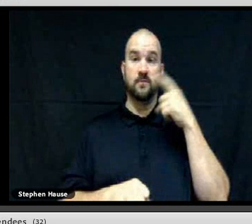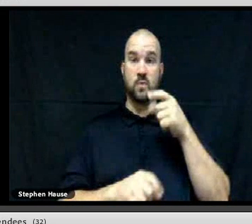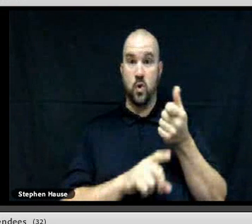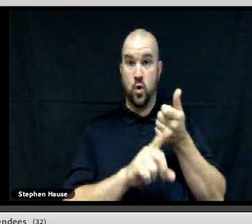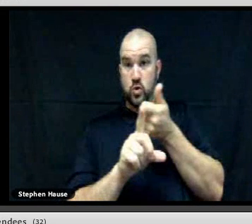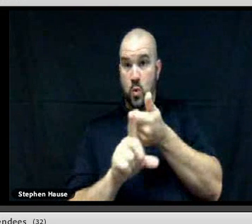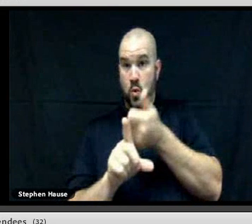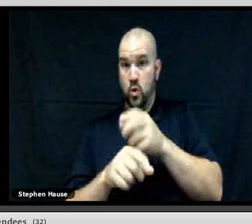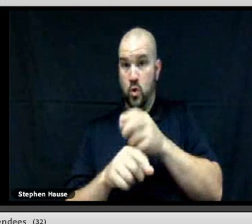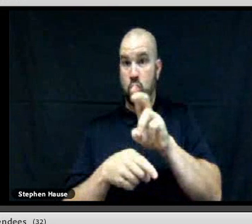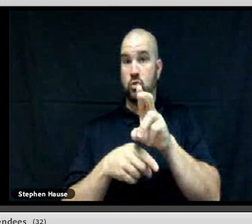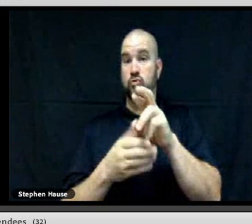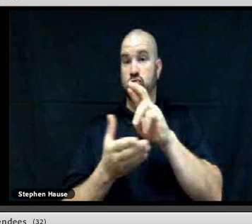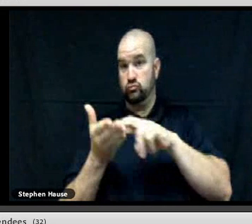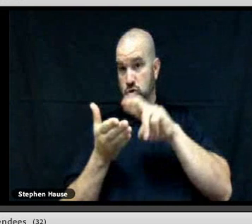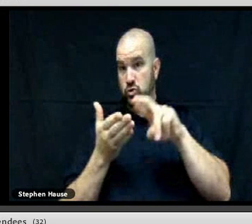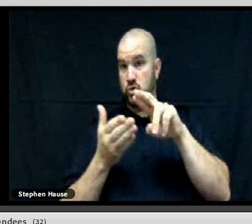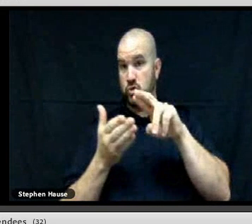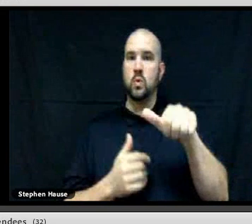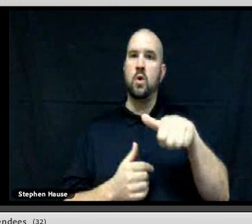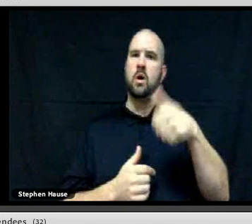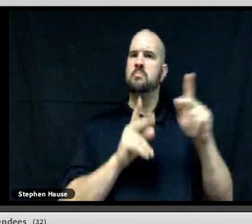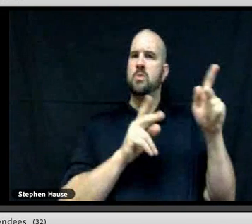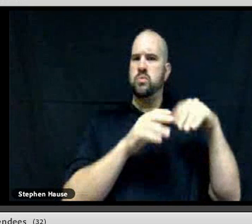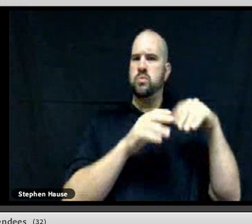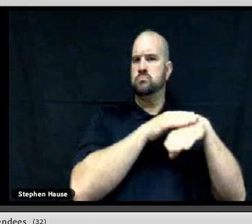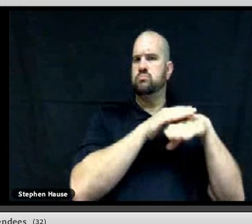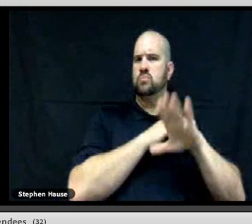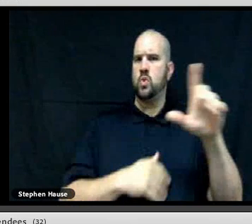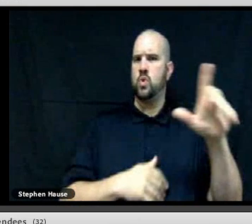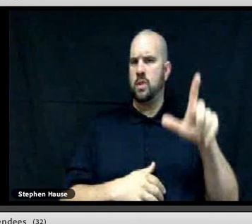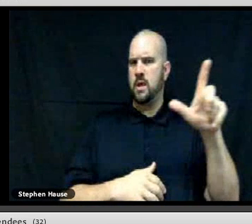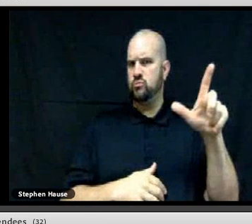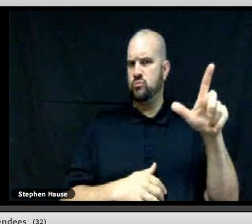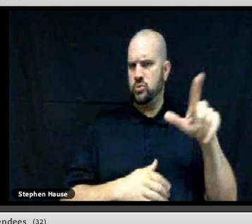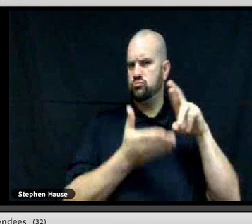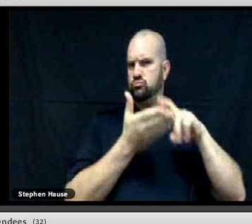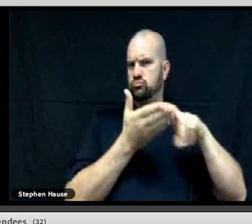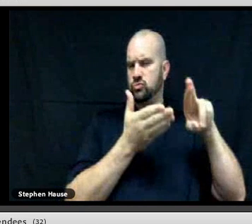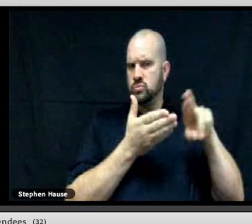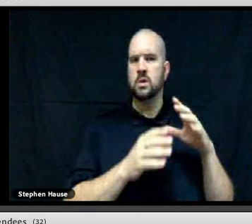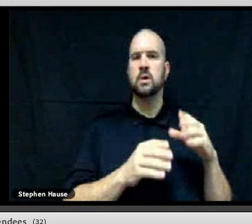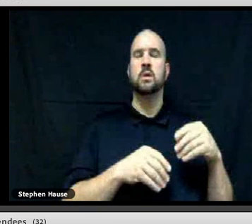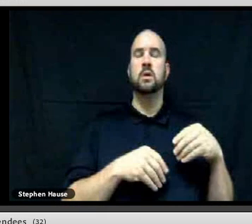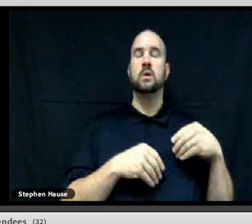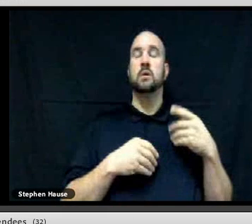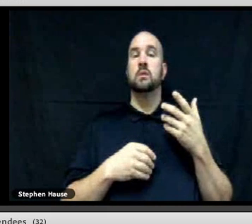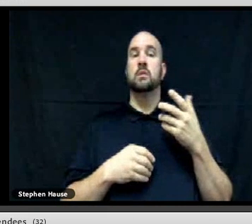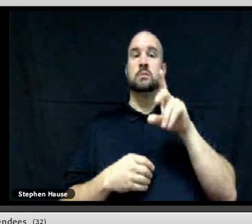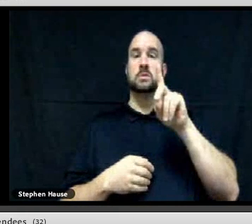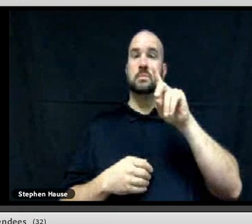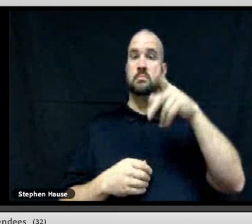So, they do provide, uh, educational resources. Um, they provide resources for family research